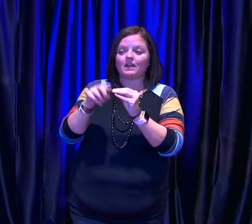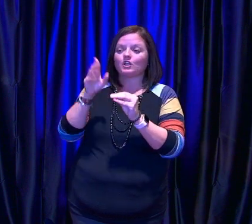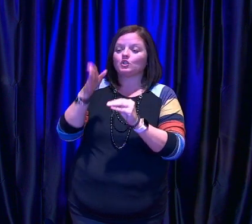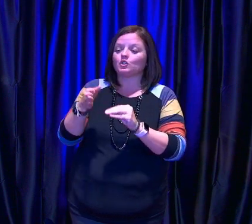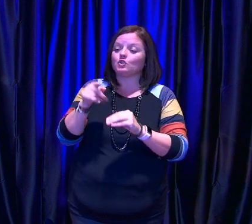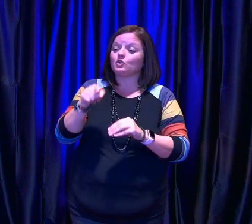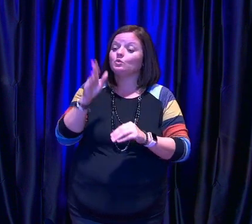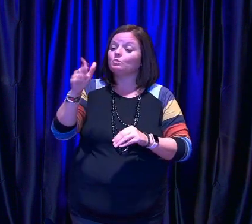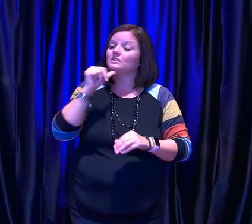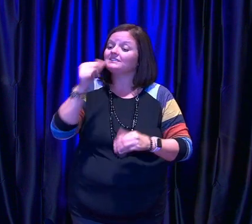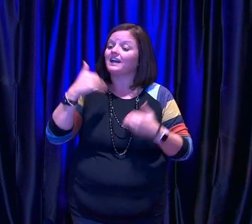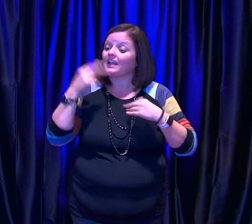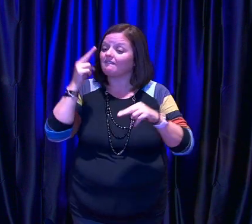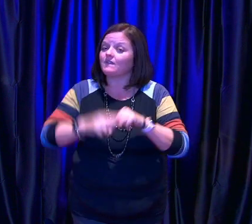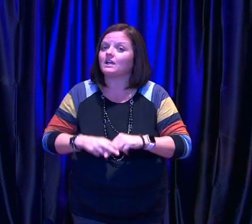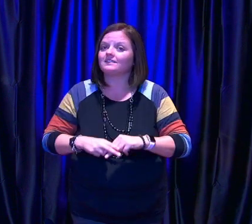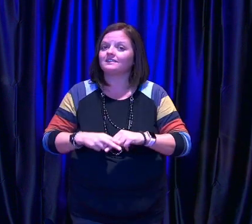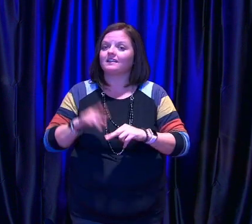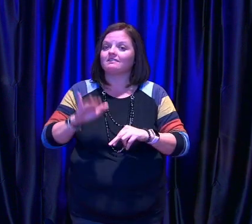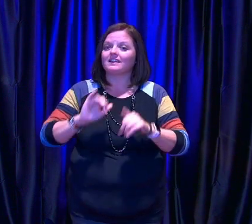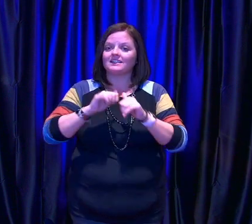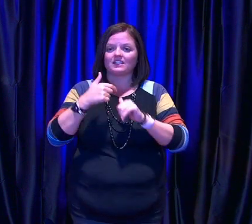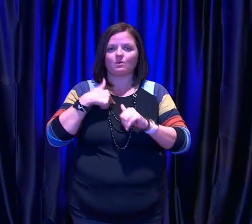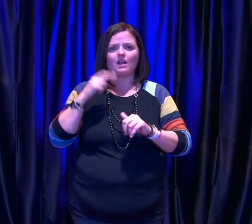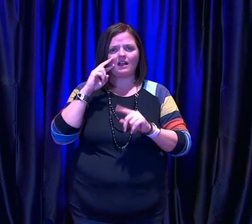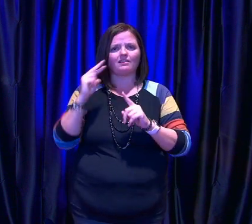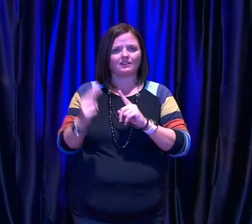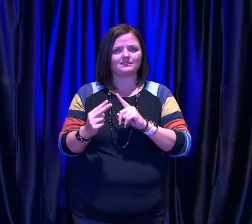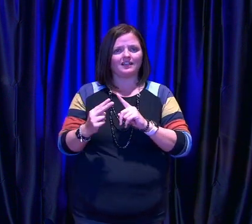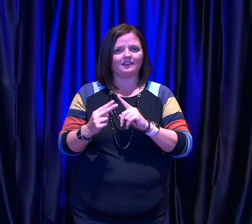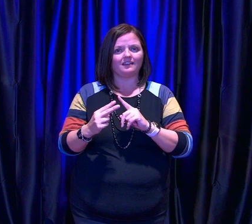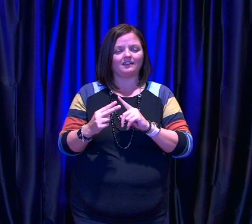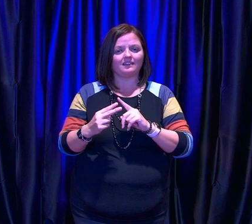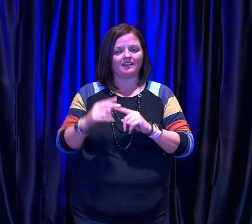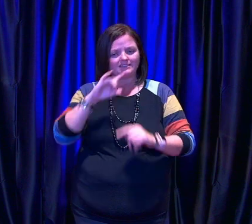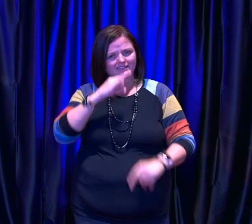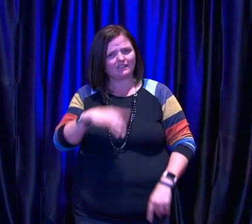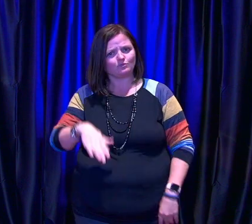any fun that's how i looked at it as a kid